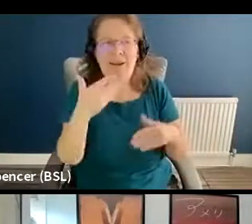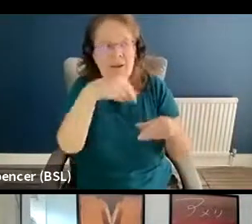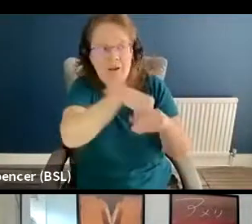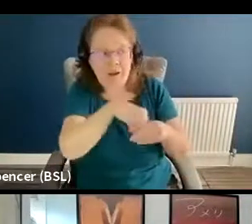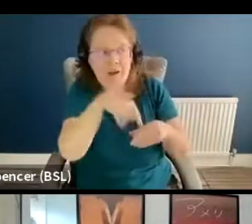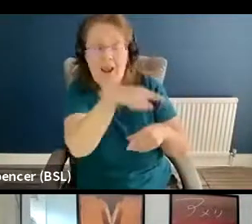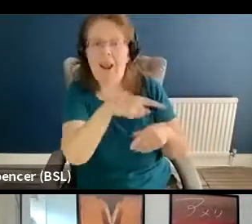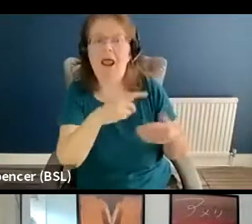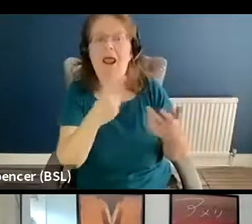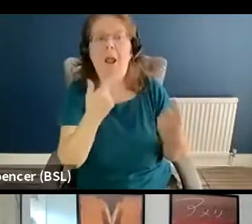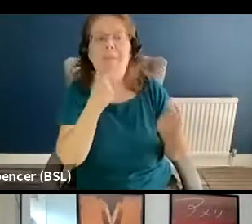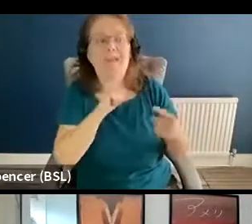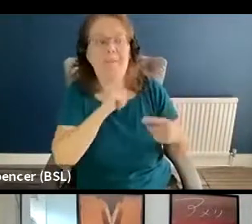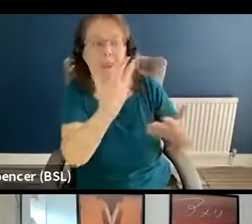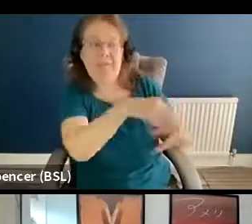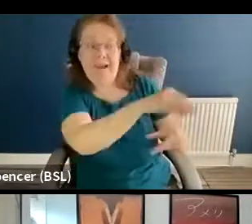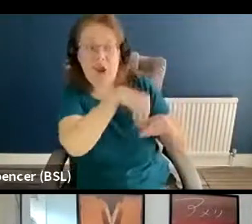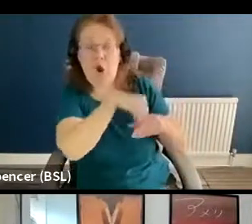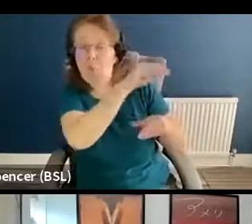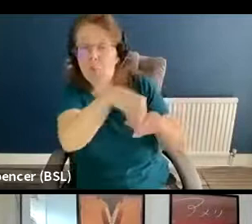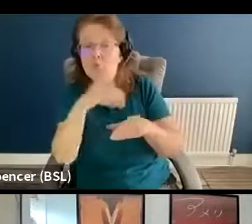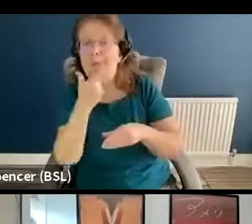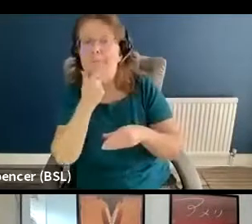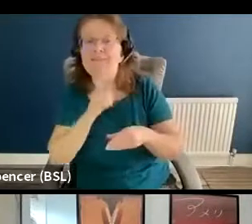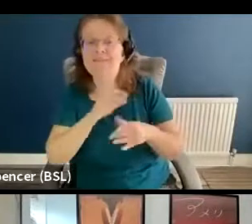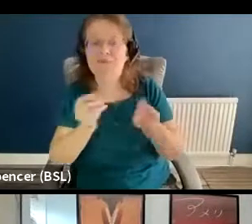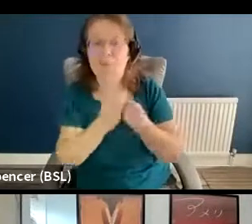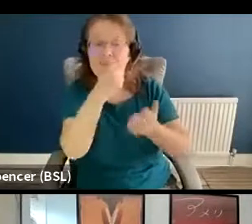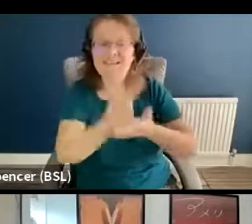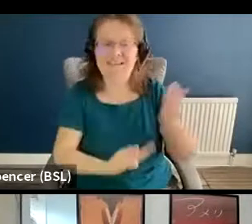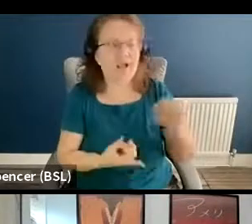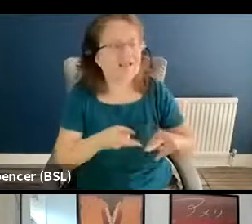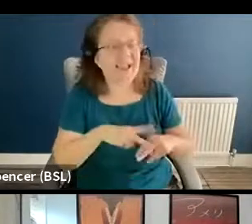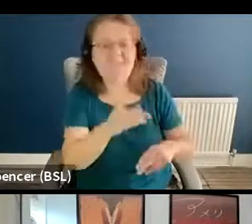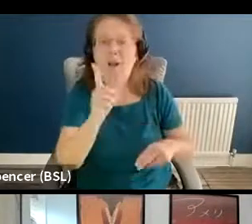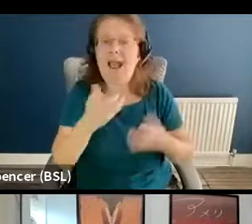people with disabilities. You can't include people with disabilities if technology is not accessible